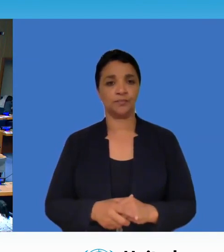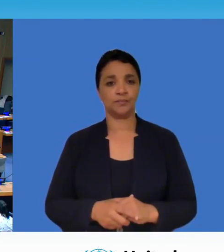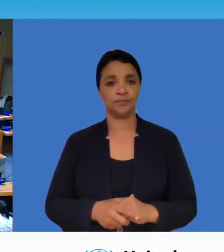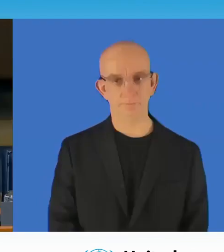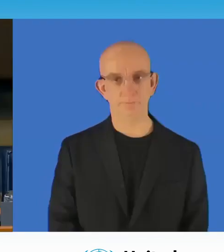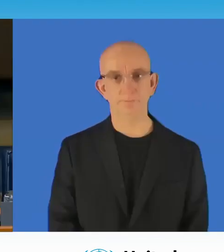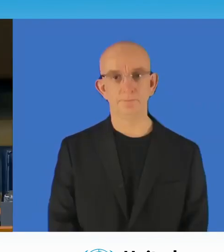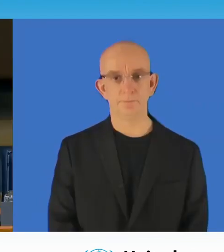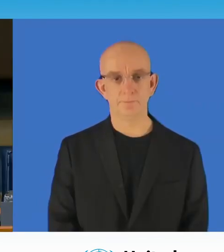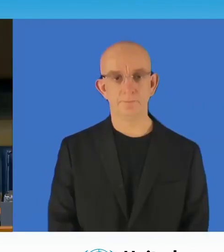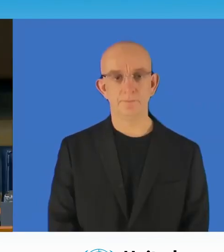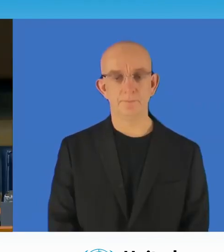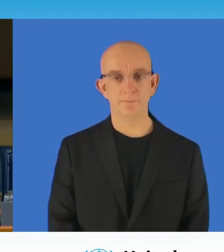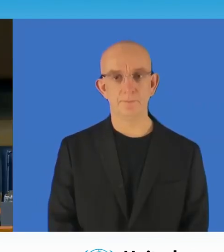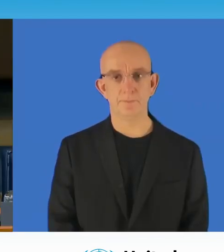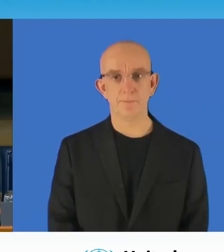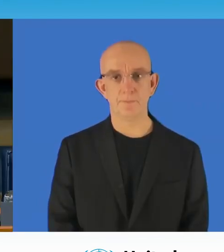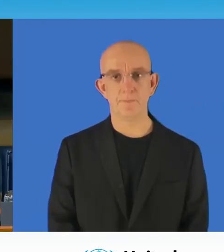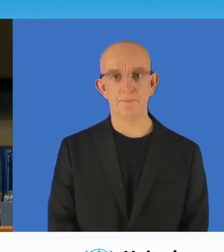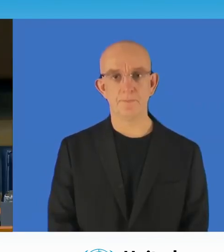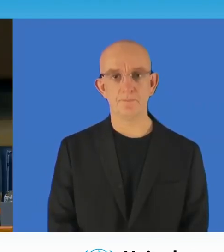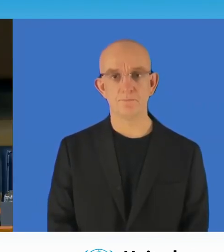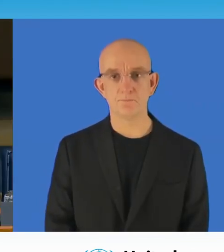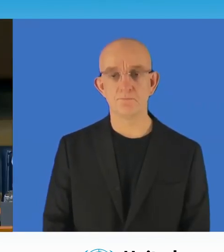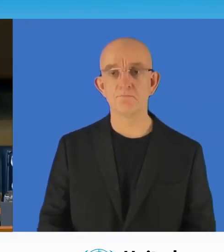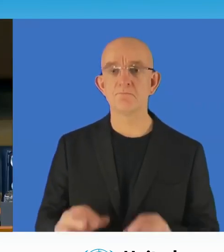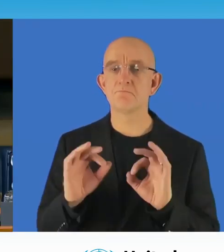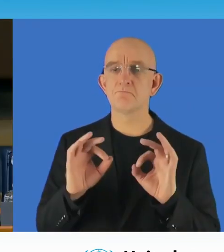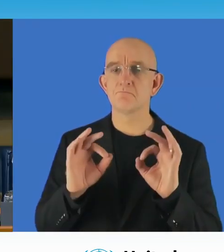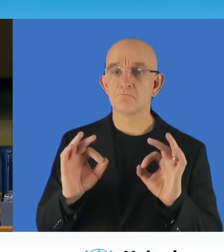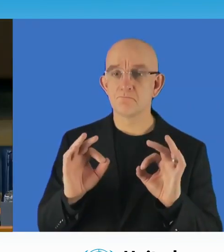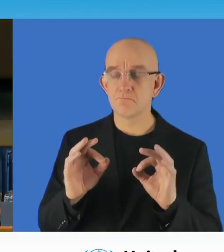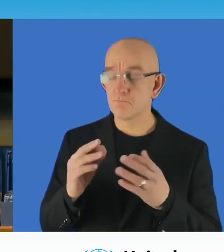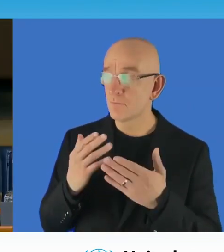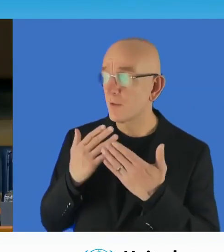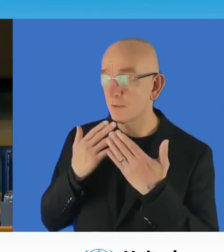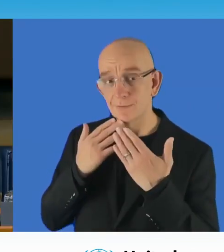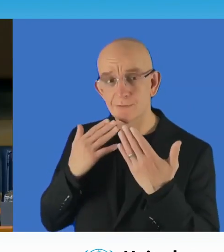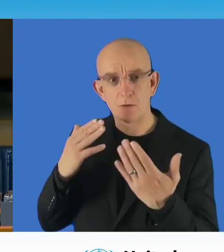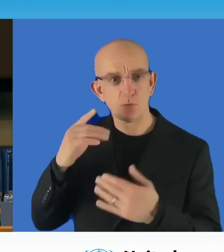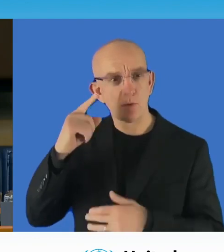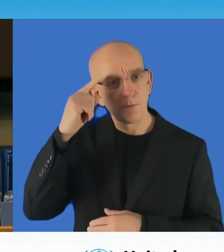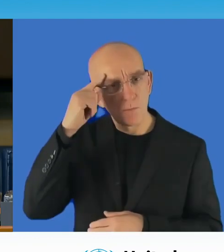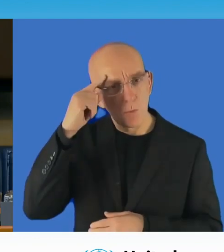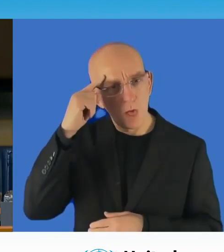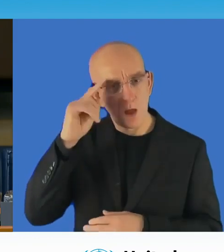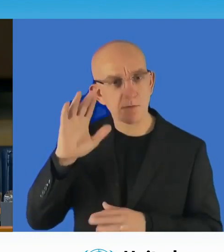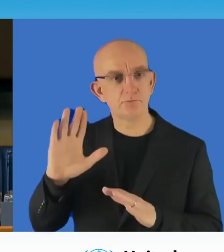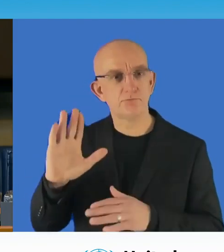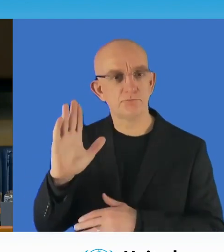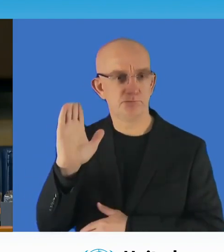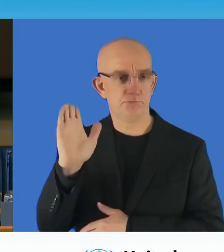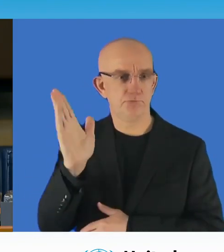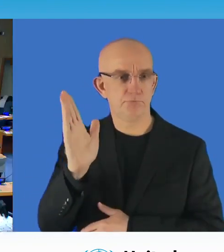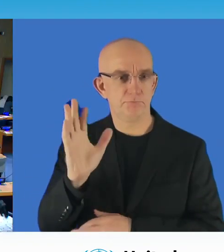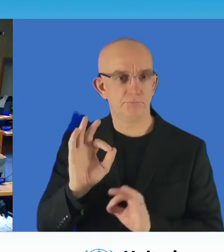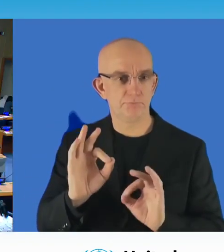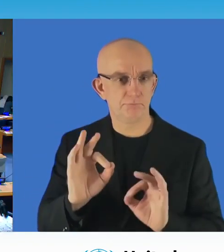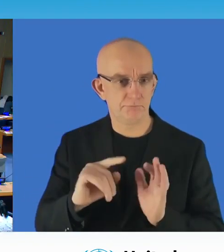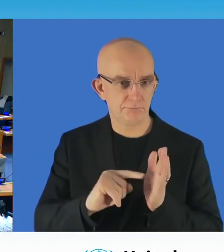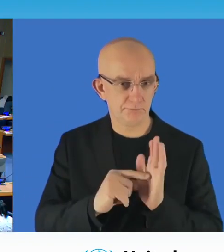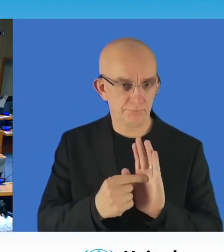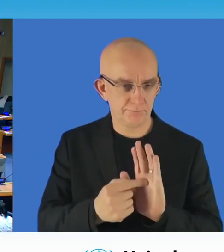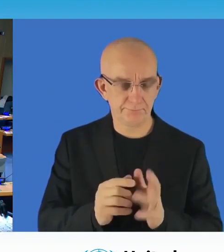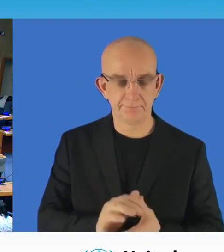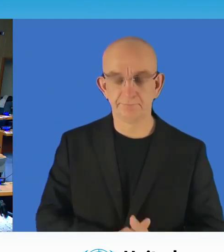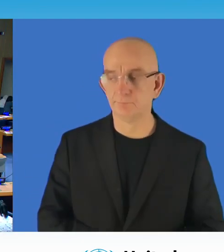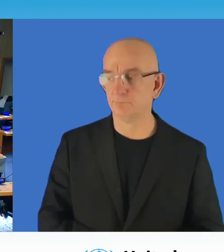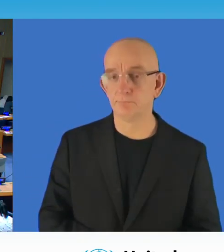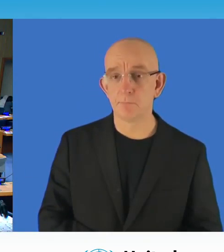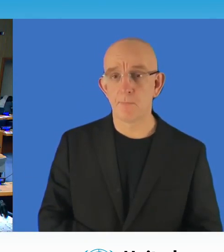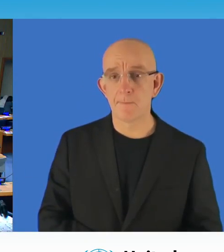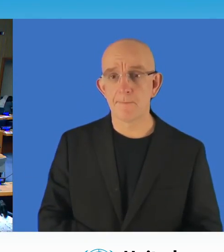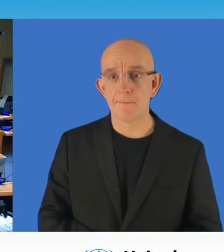you I thank his Excellency Ambassador elb for his statement and now I give the floor to the